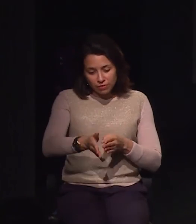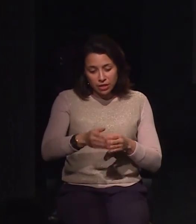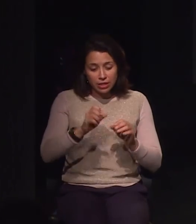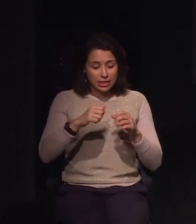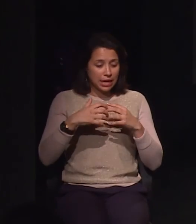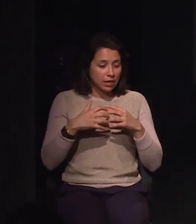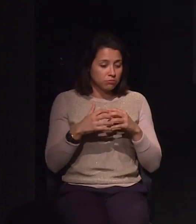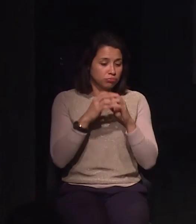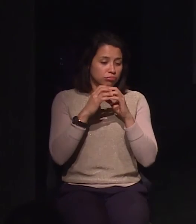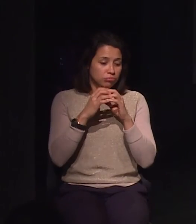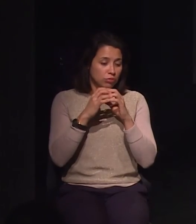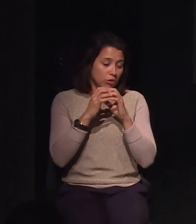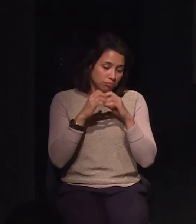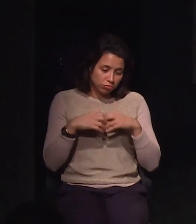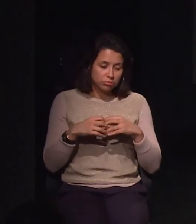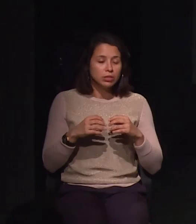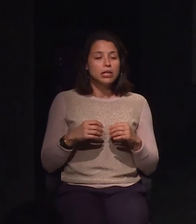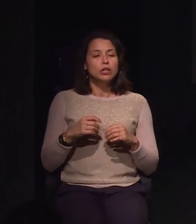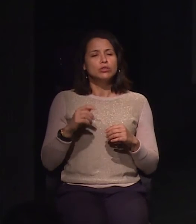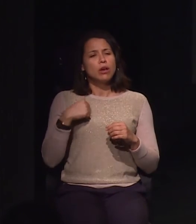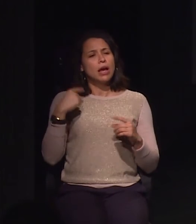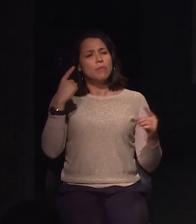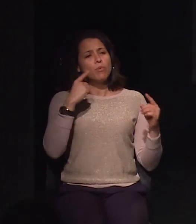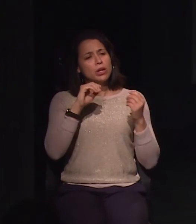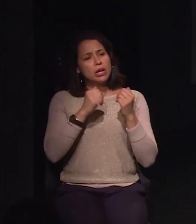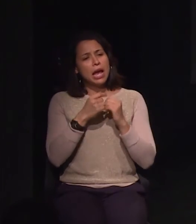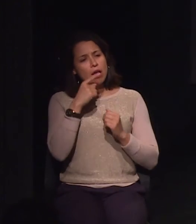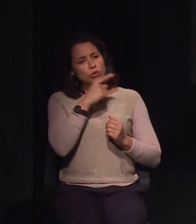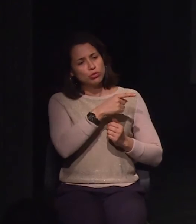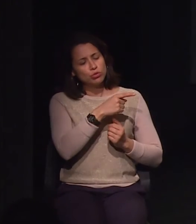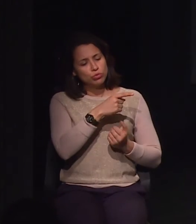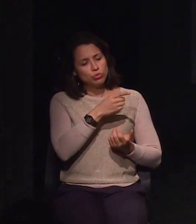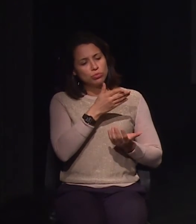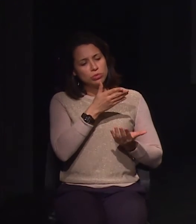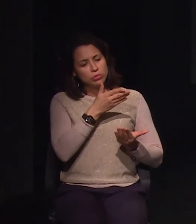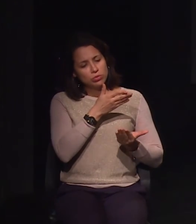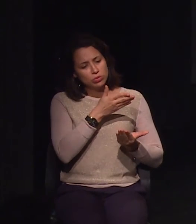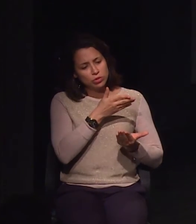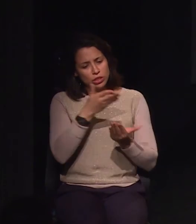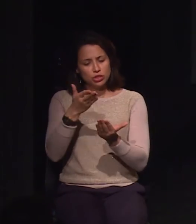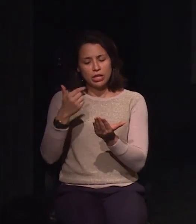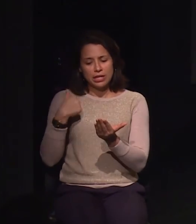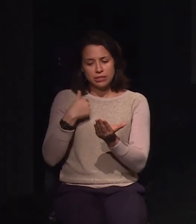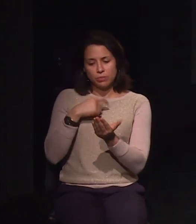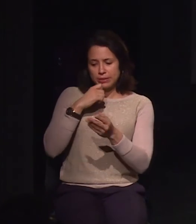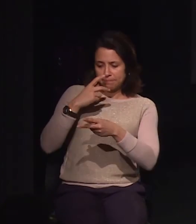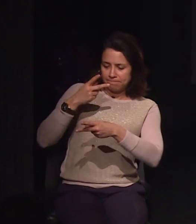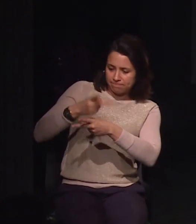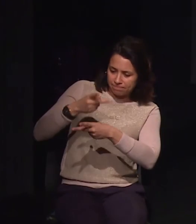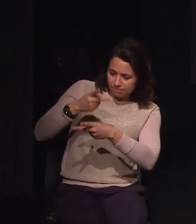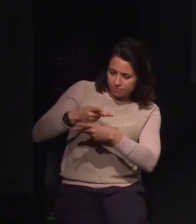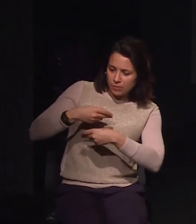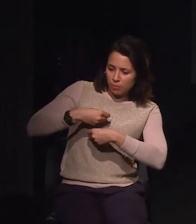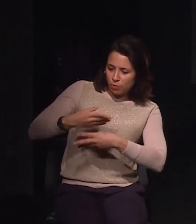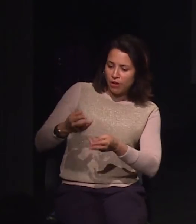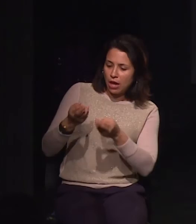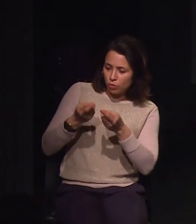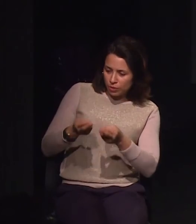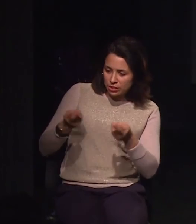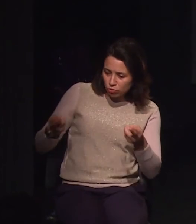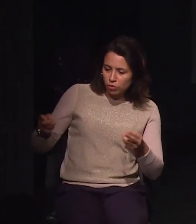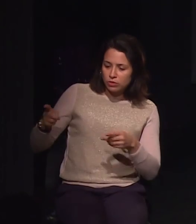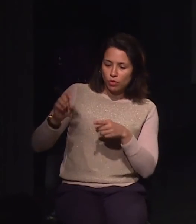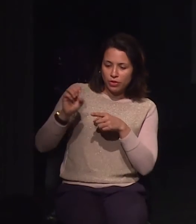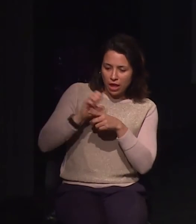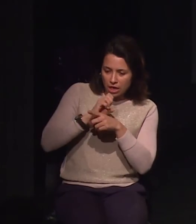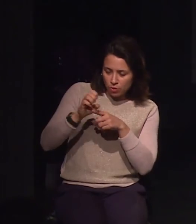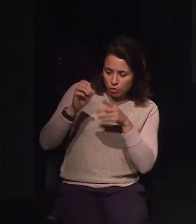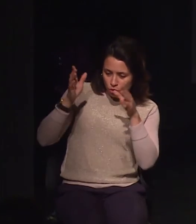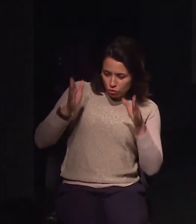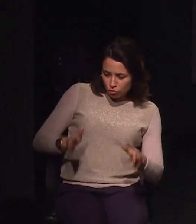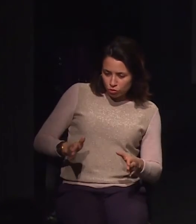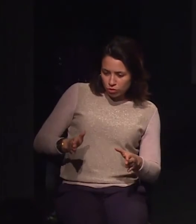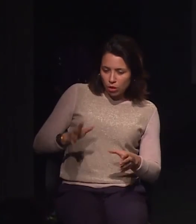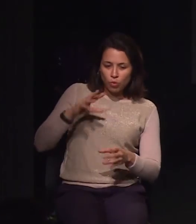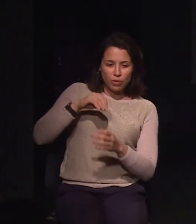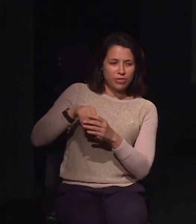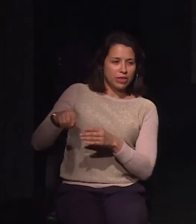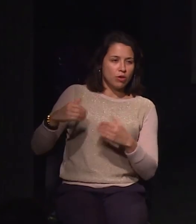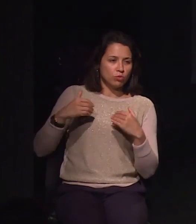So how would you suggest we nurture and give tools for young artists coming into the field?